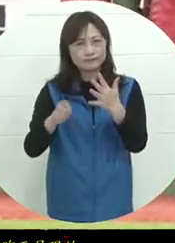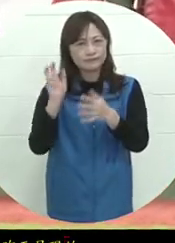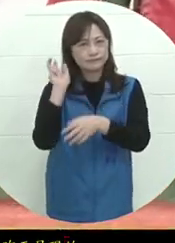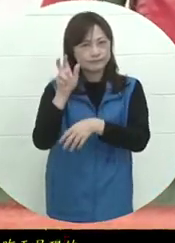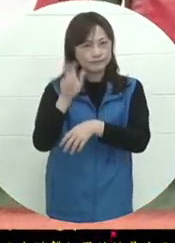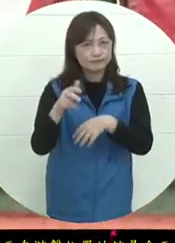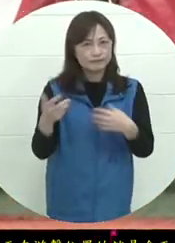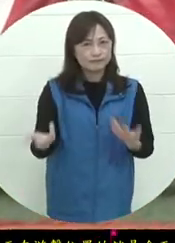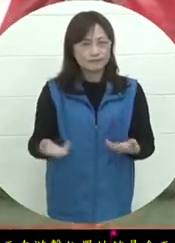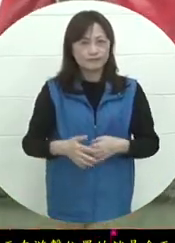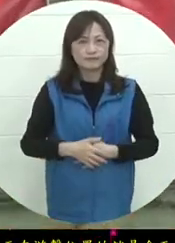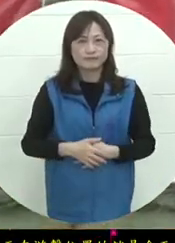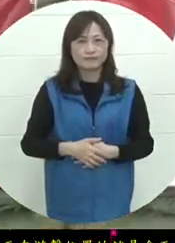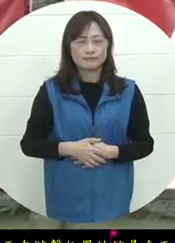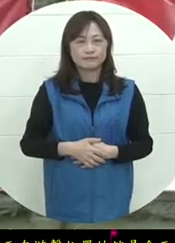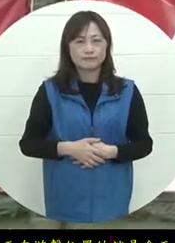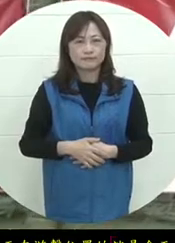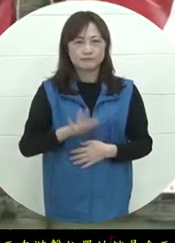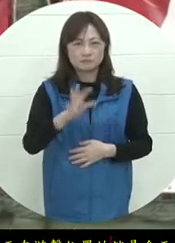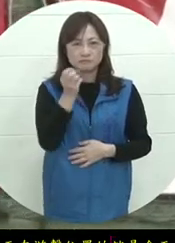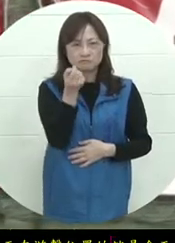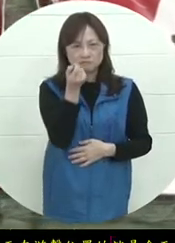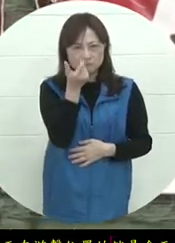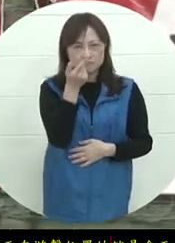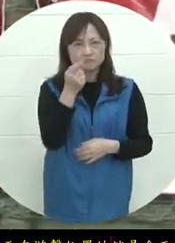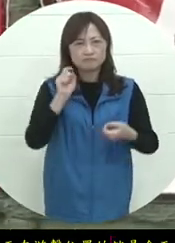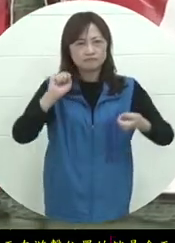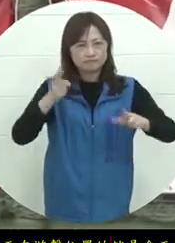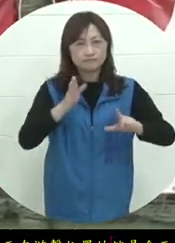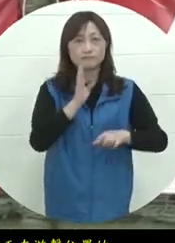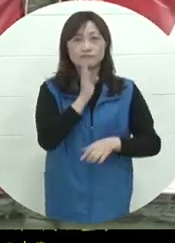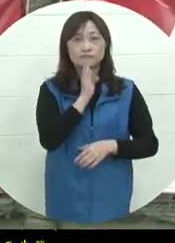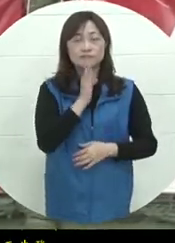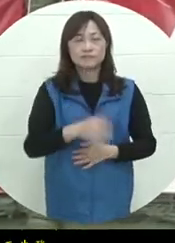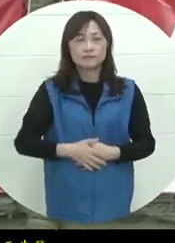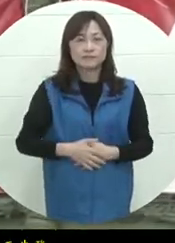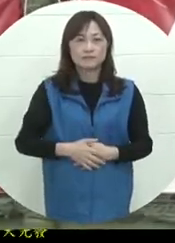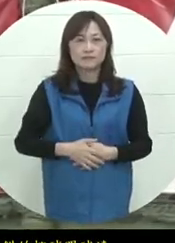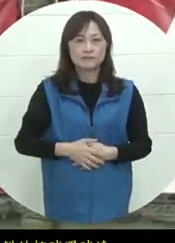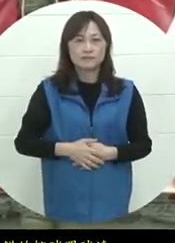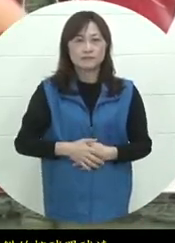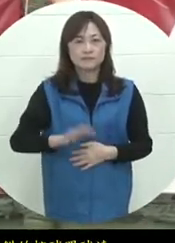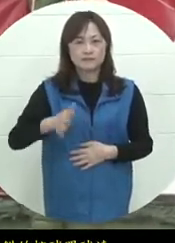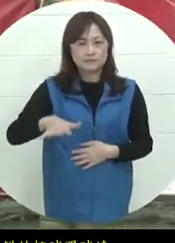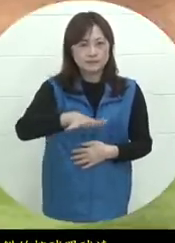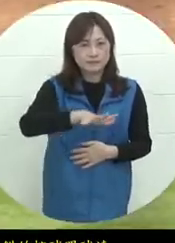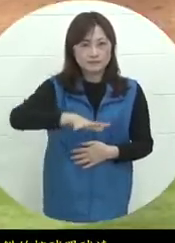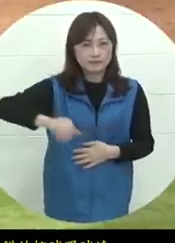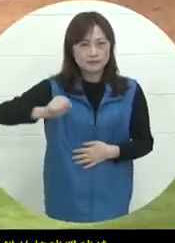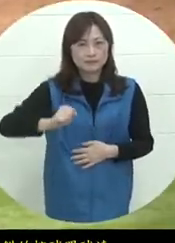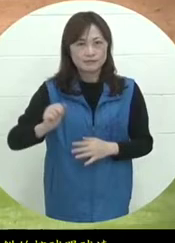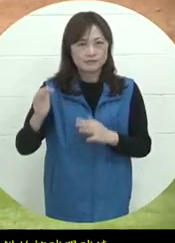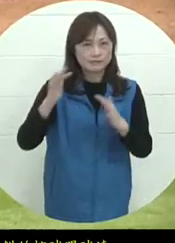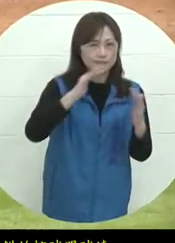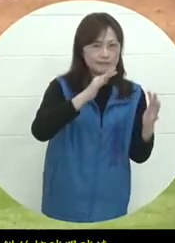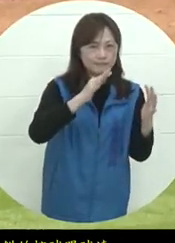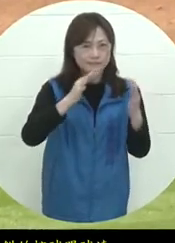may be slightly behind him. Overall, their offensive and defensive strength is quite good.